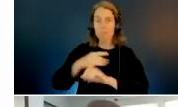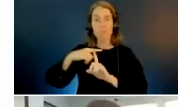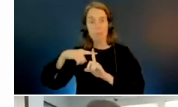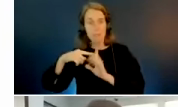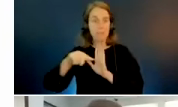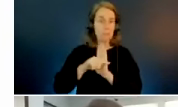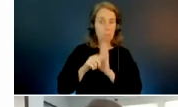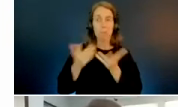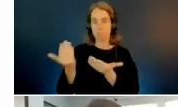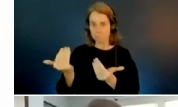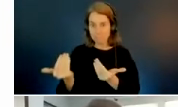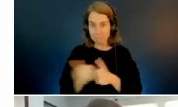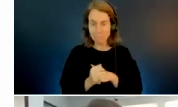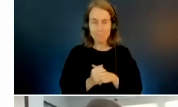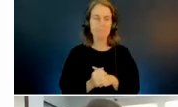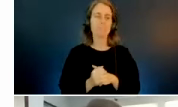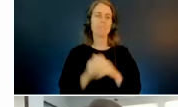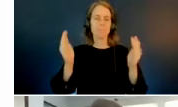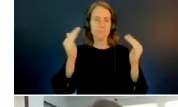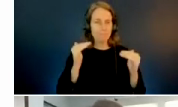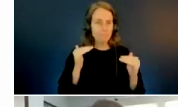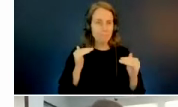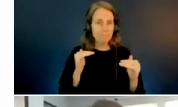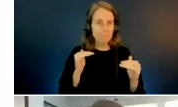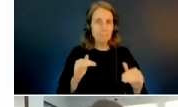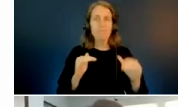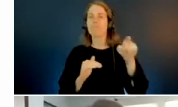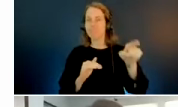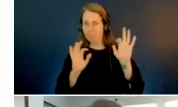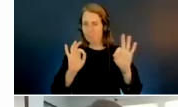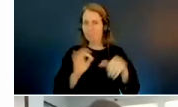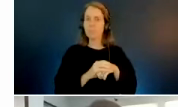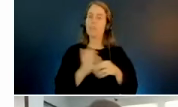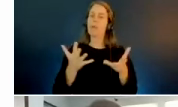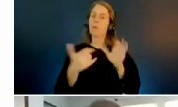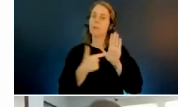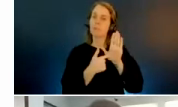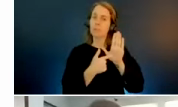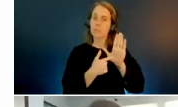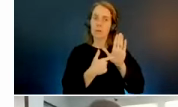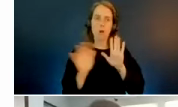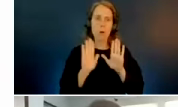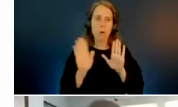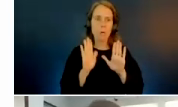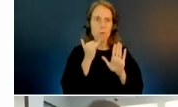go to the next slide i just wanted to touch base, um oh i'm sorry can you go one down,